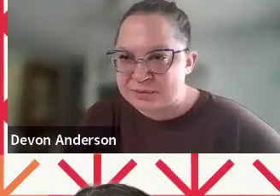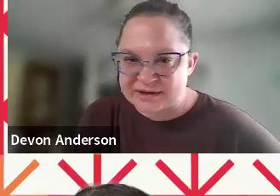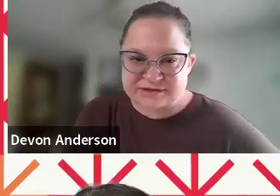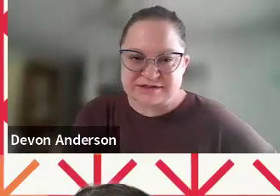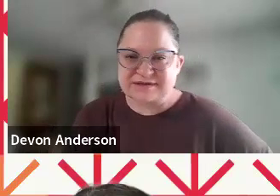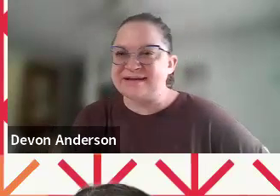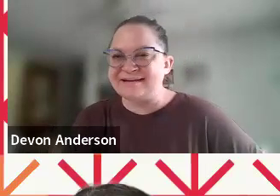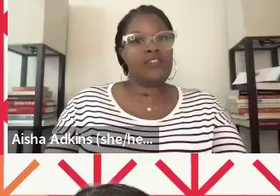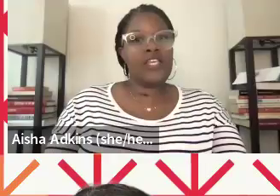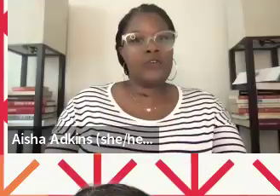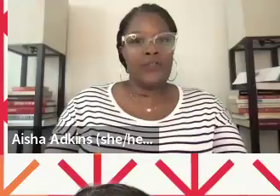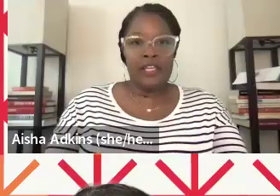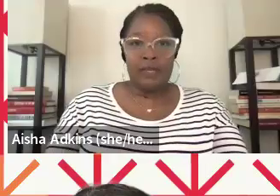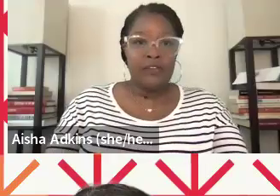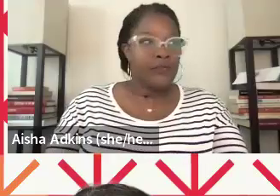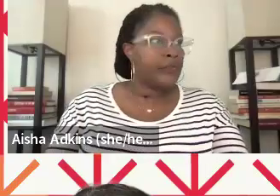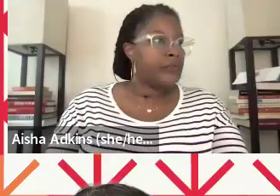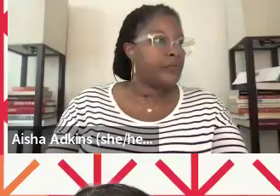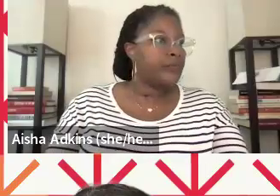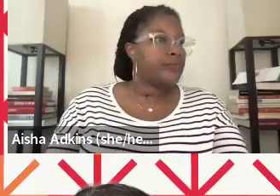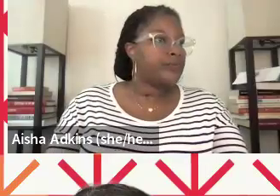so much. AISHA: Fantastic. Thank you for letting me know.